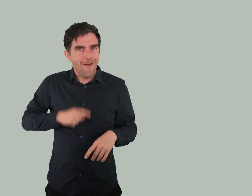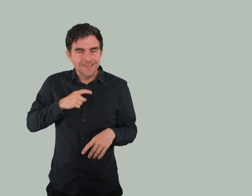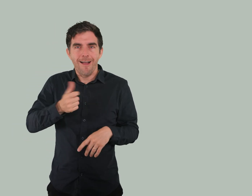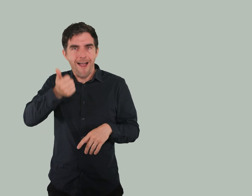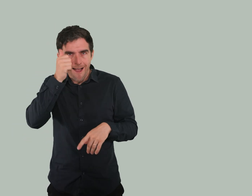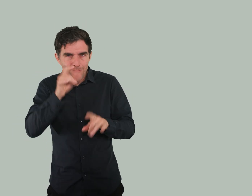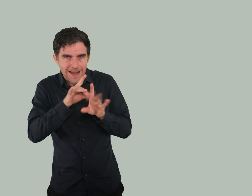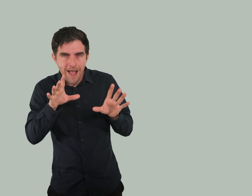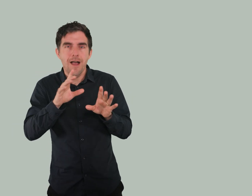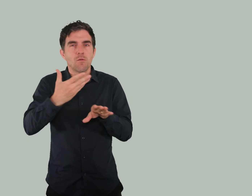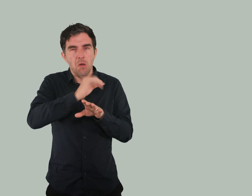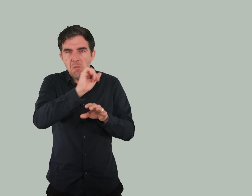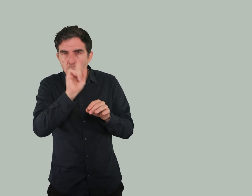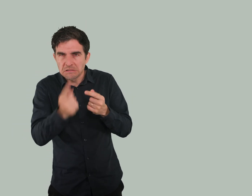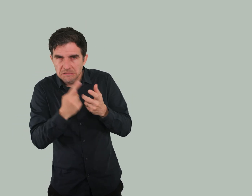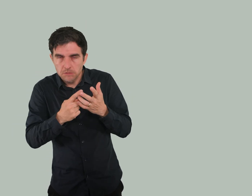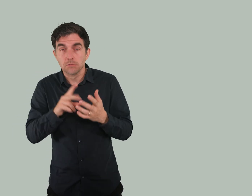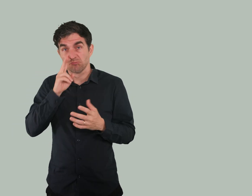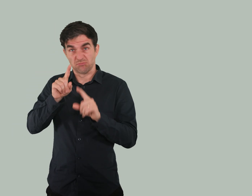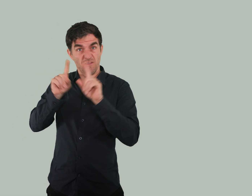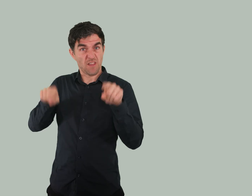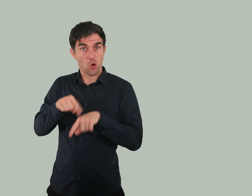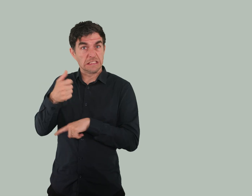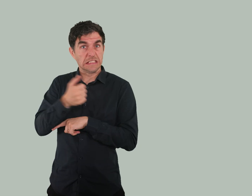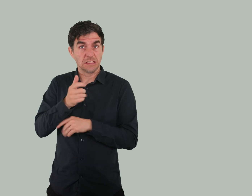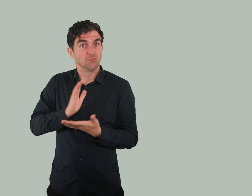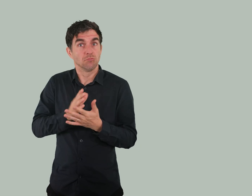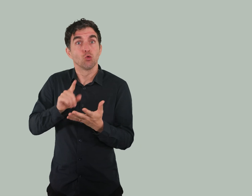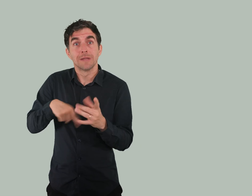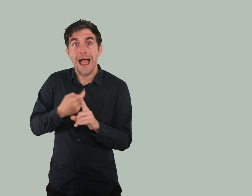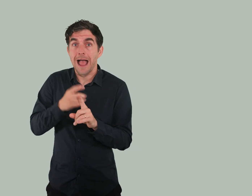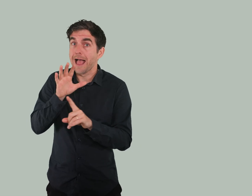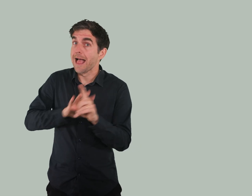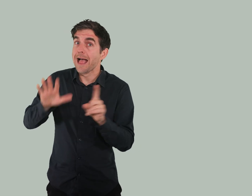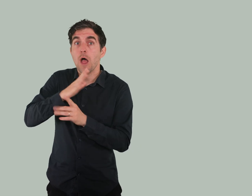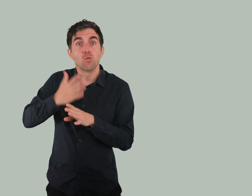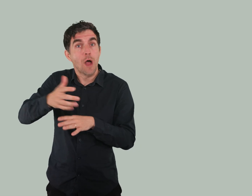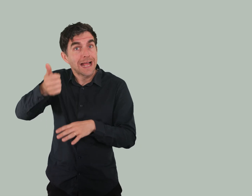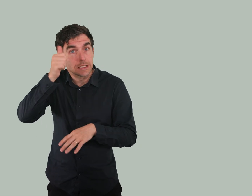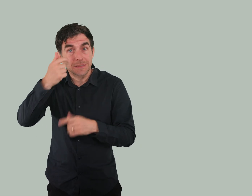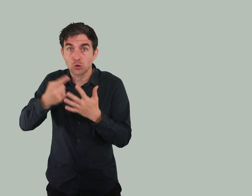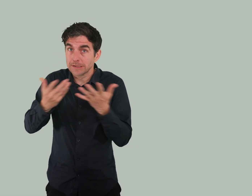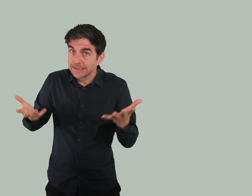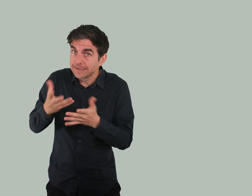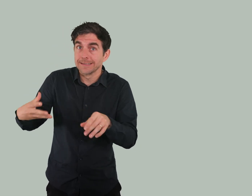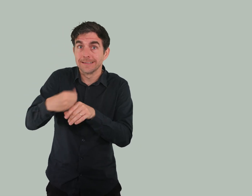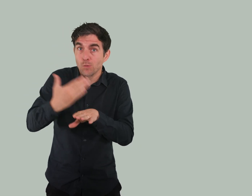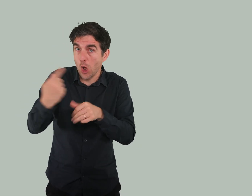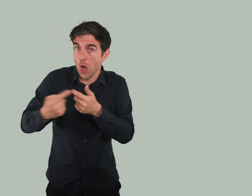They build confidence, familiarity and a sense of what employment involves. Figure 16 suggests that the UK has among the lowest levels